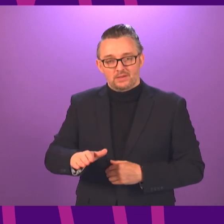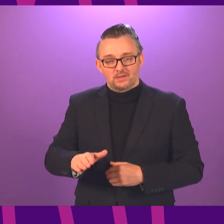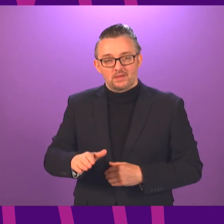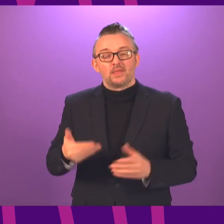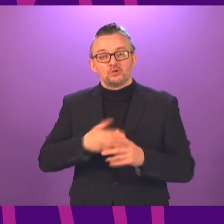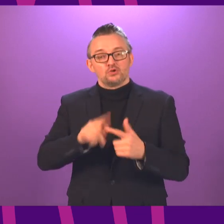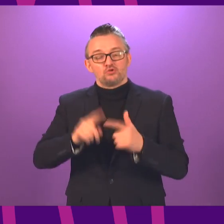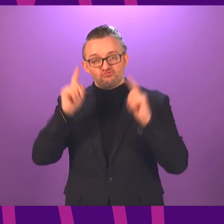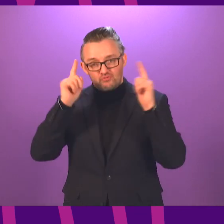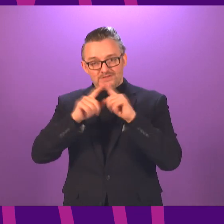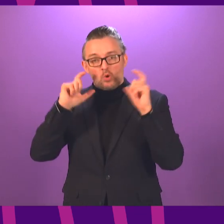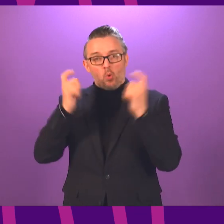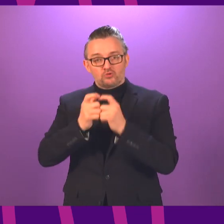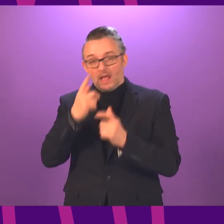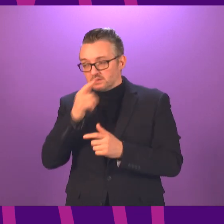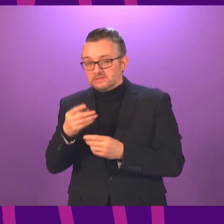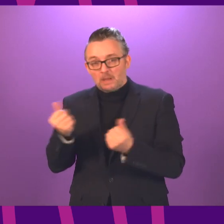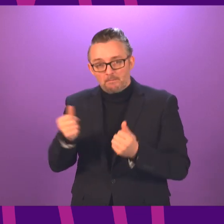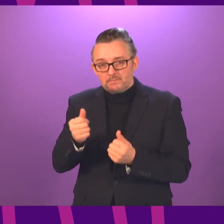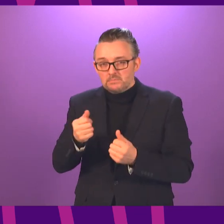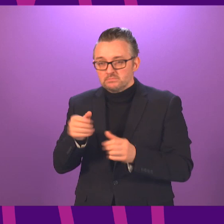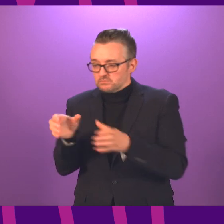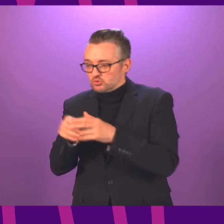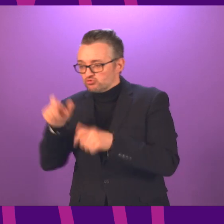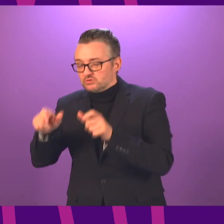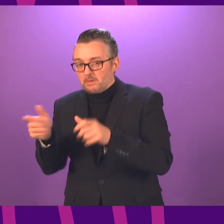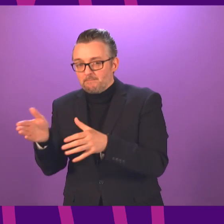and colleges are able to bring back a small number of students—no more than 5 per cent